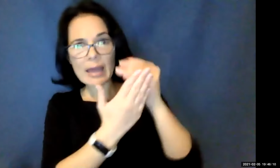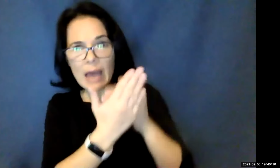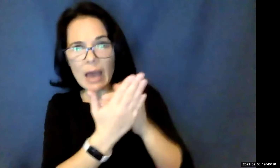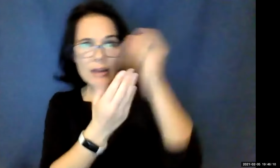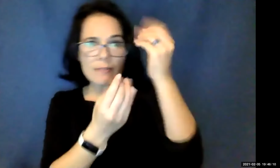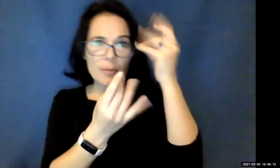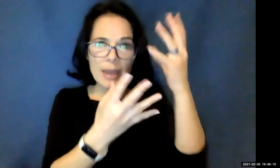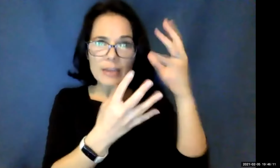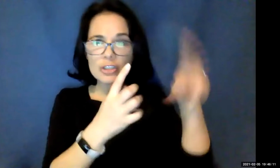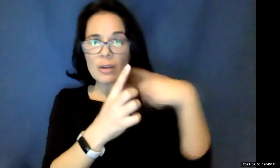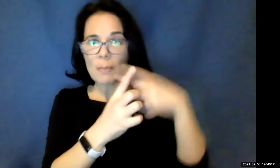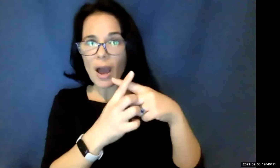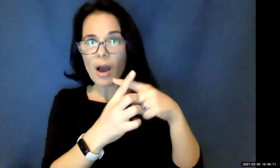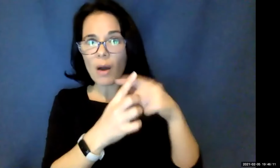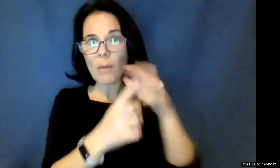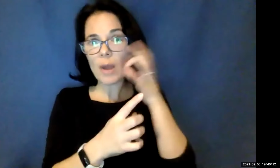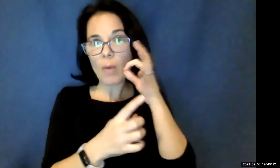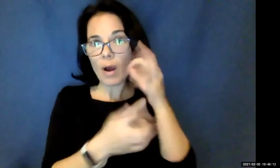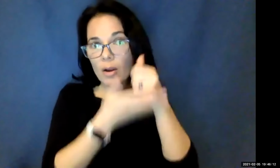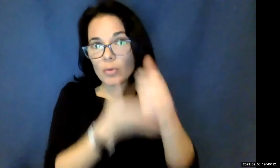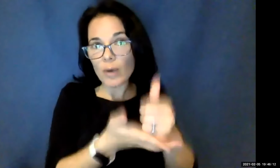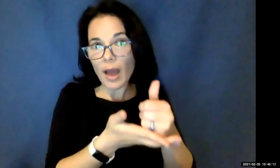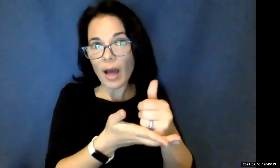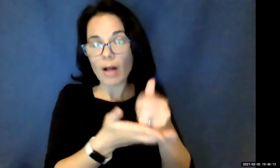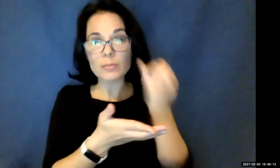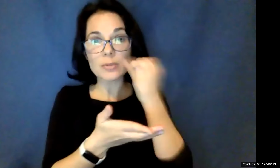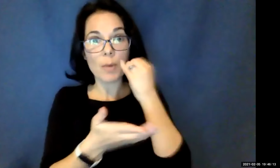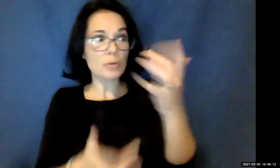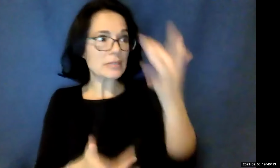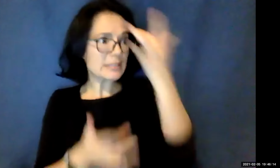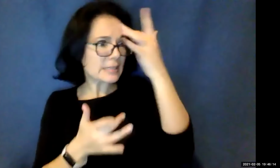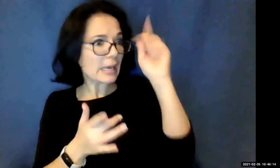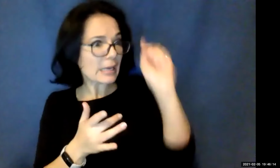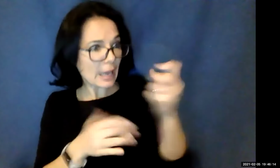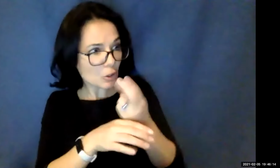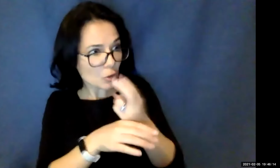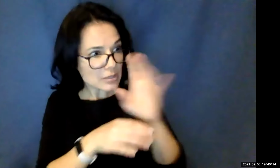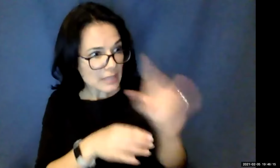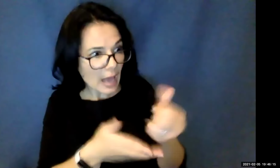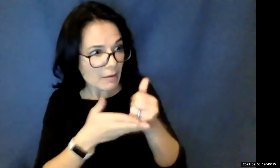the symptoms of COVID-19. I apologize.